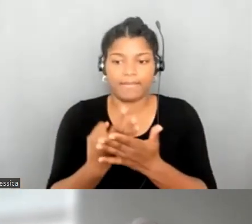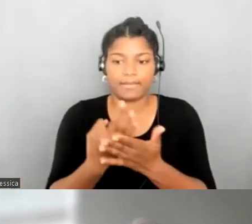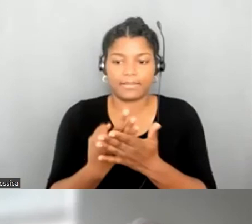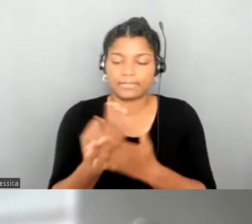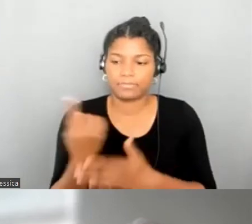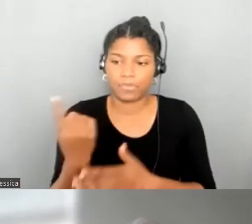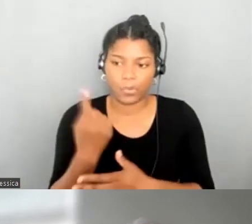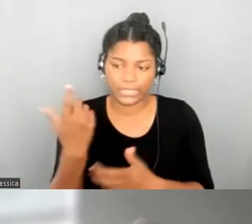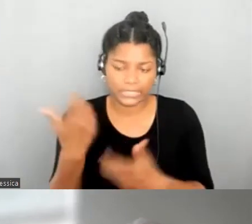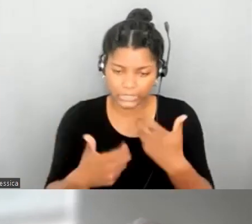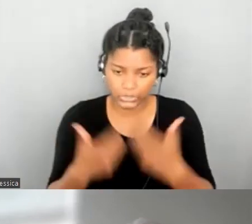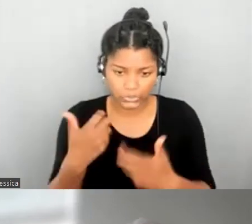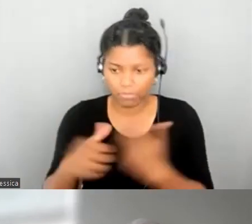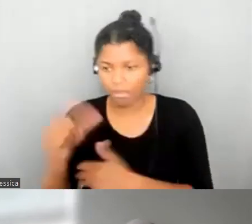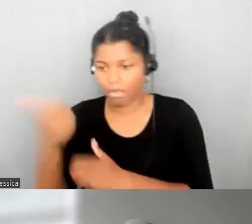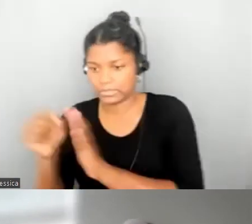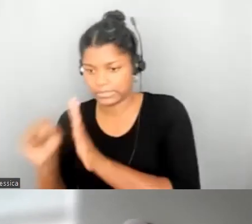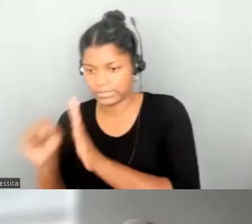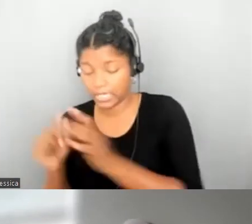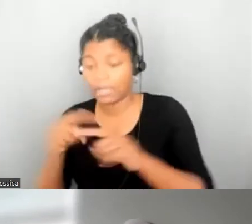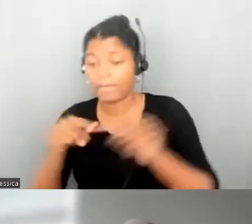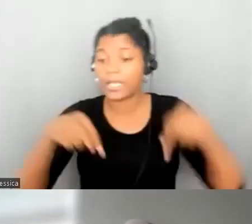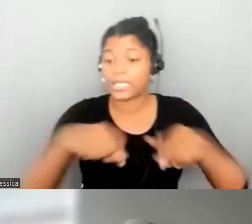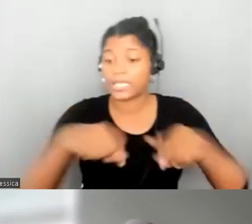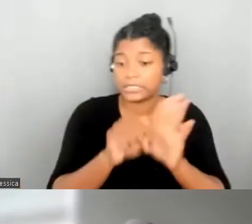So the state has funding like Kent was saying.